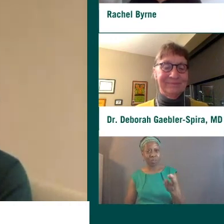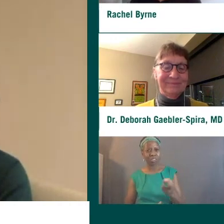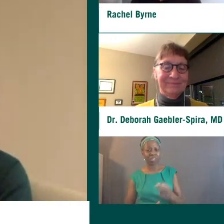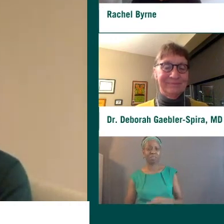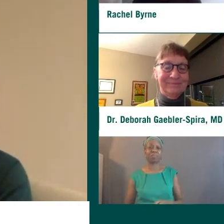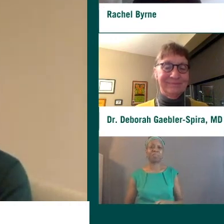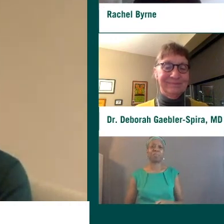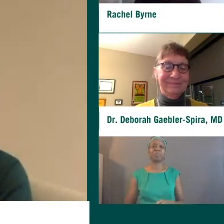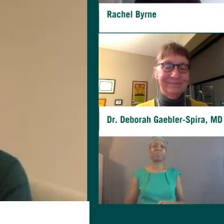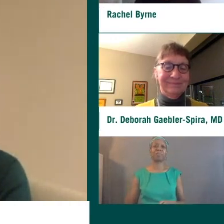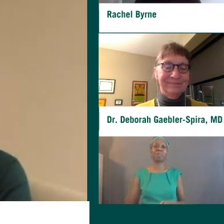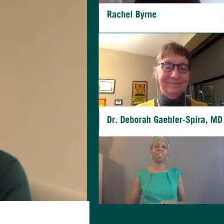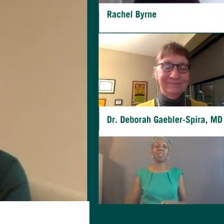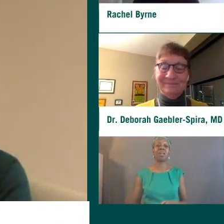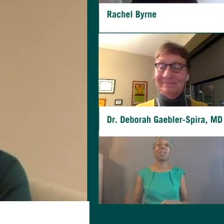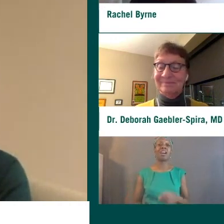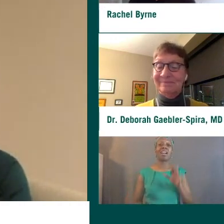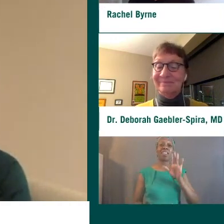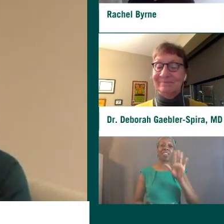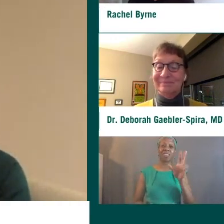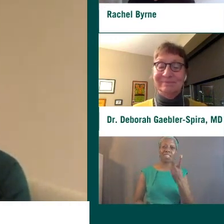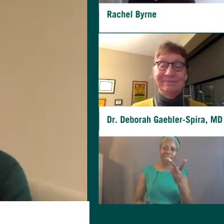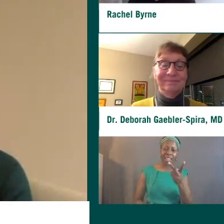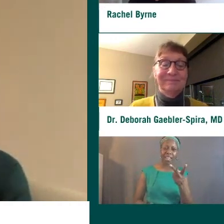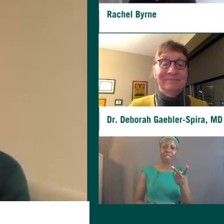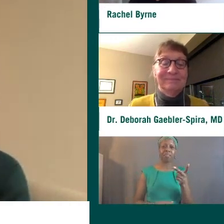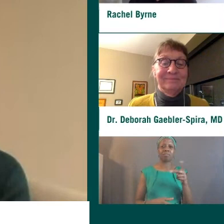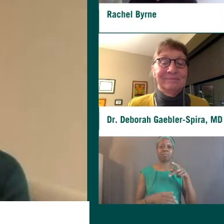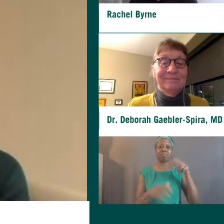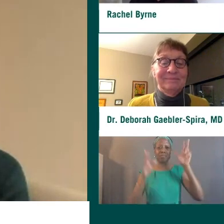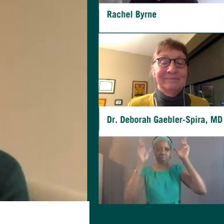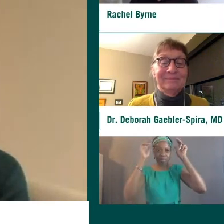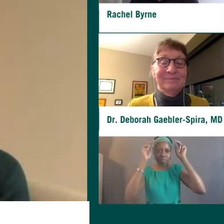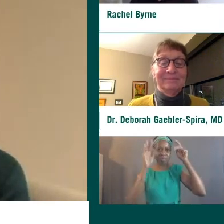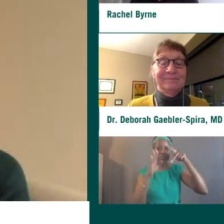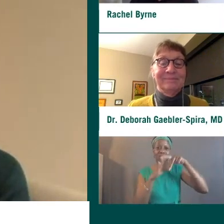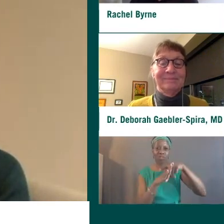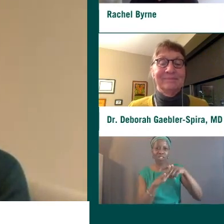and over the summer Asa helped Larke train